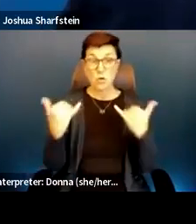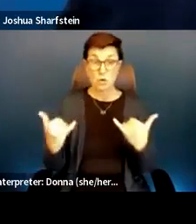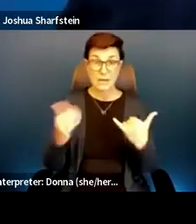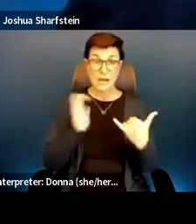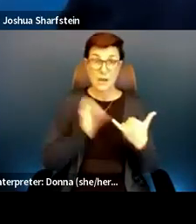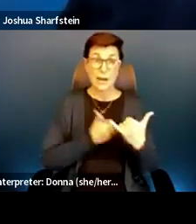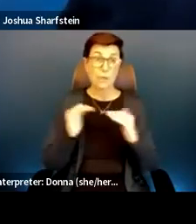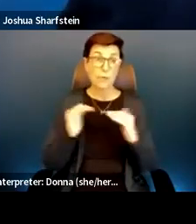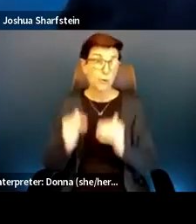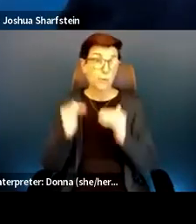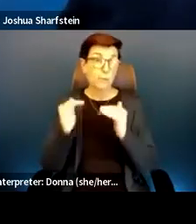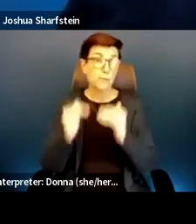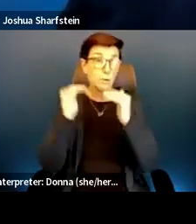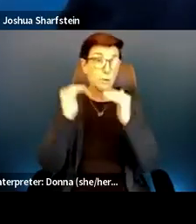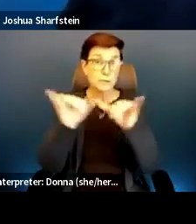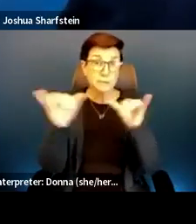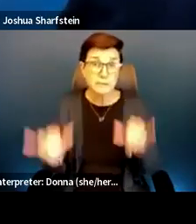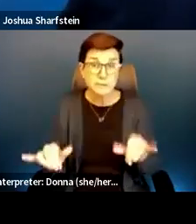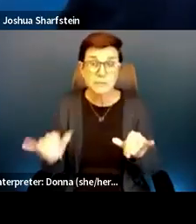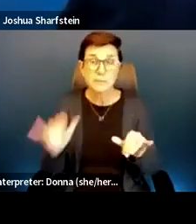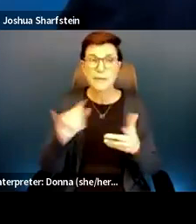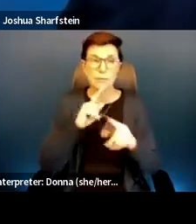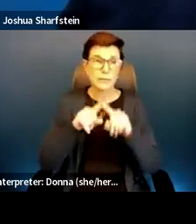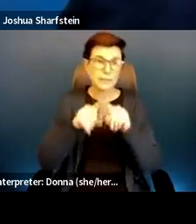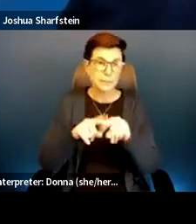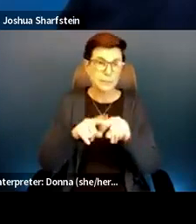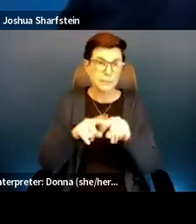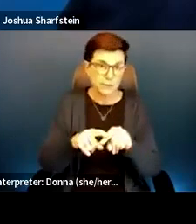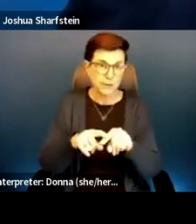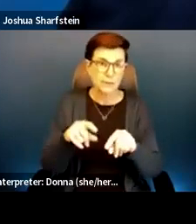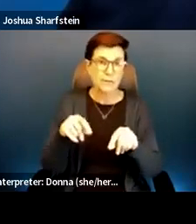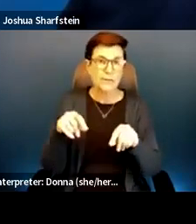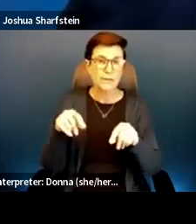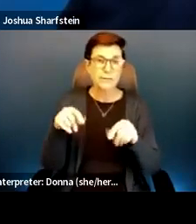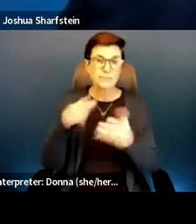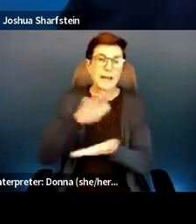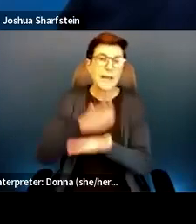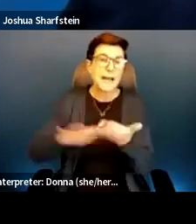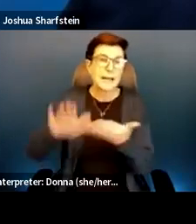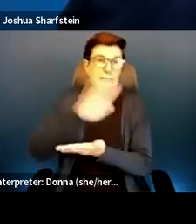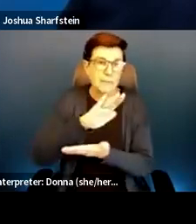and academic sort of aspects, but there are leadership tracks